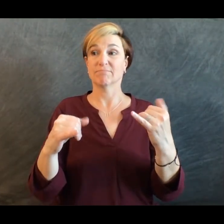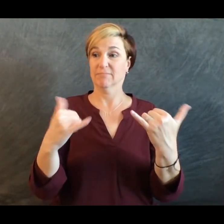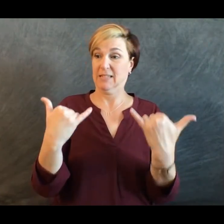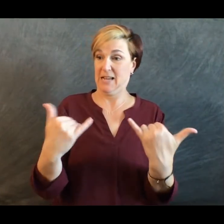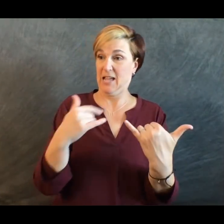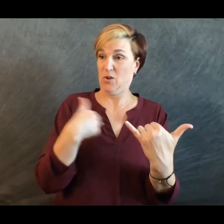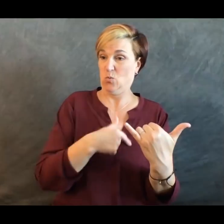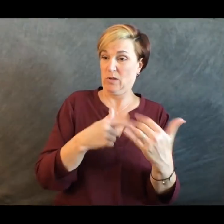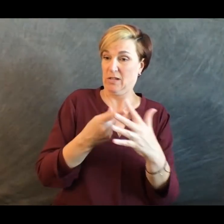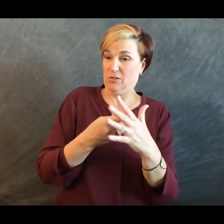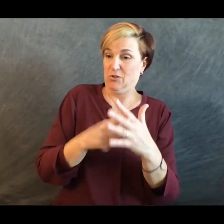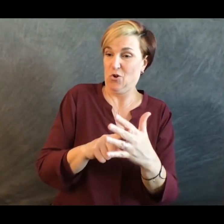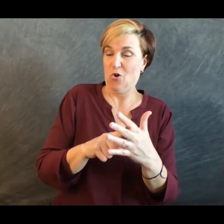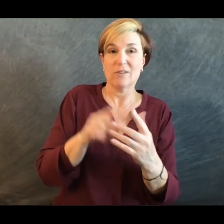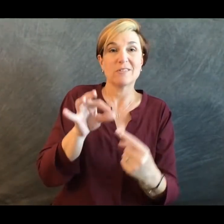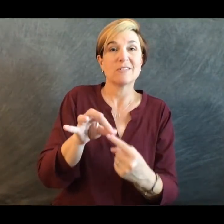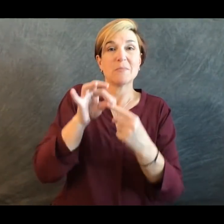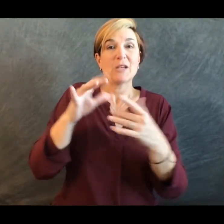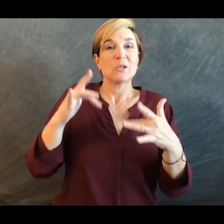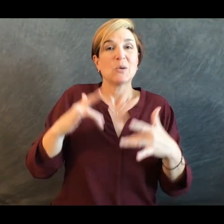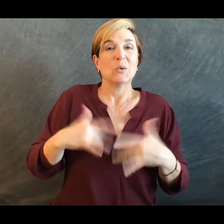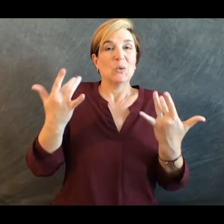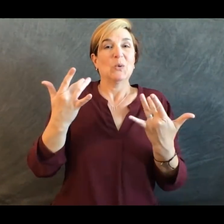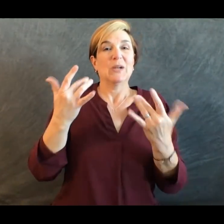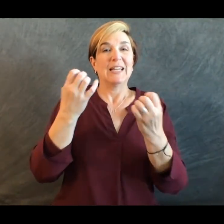into Easter services I know I speak on behalf